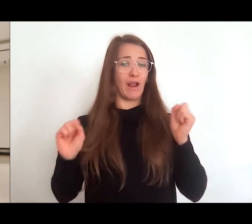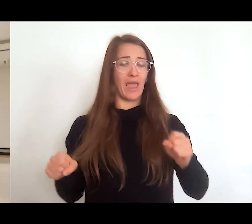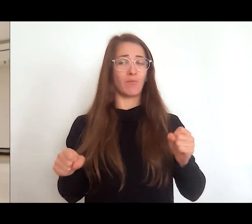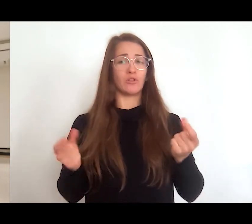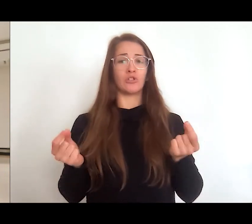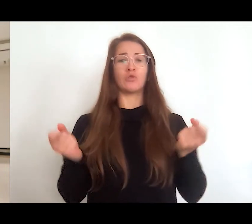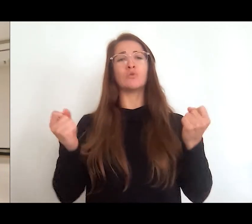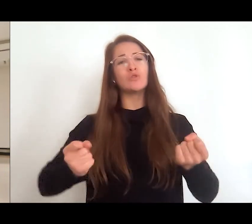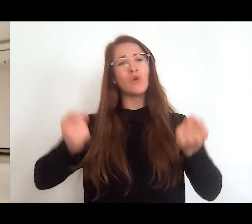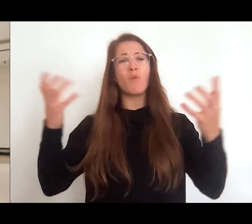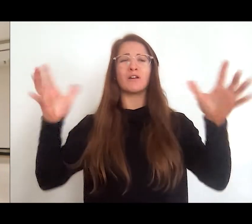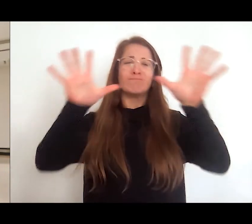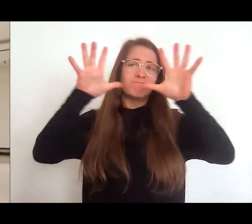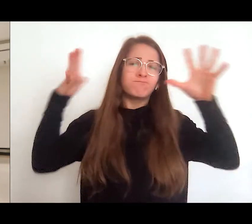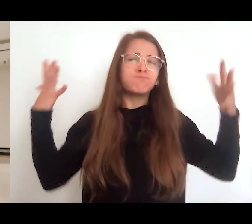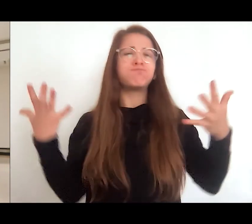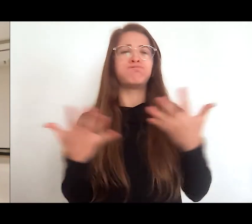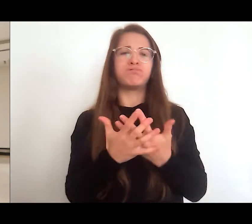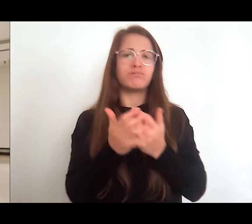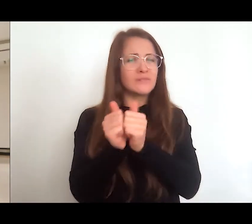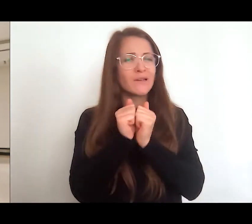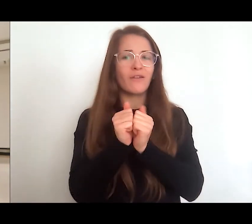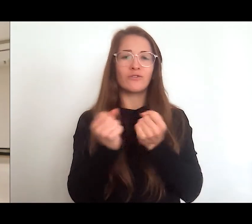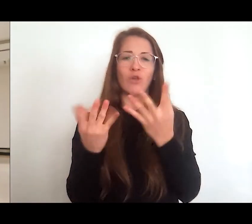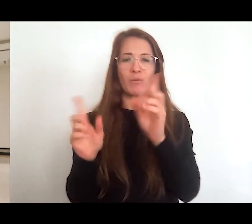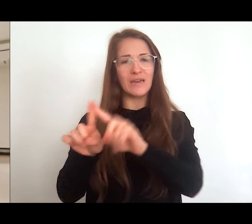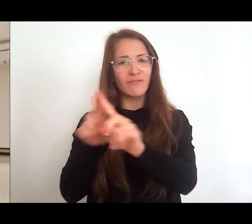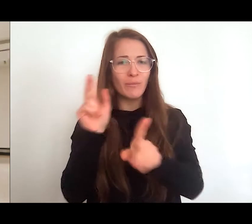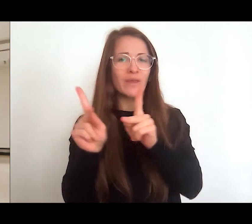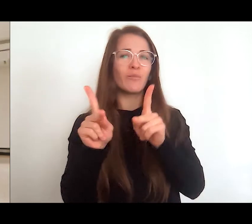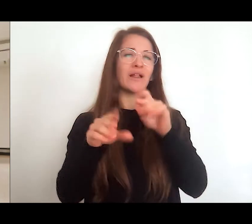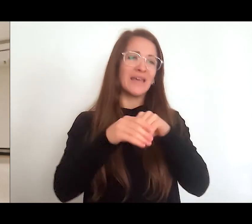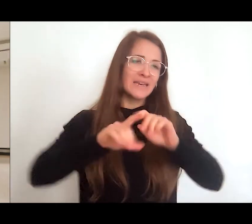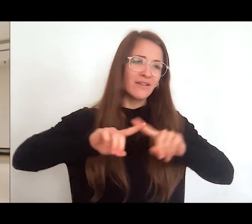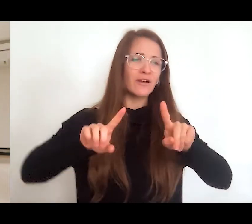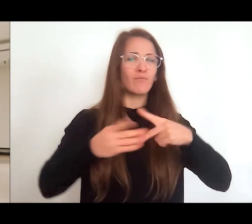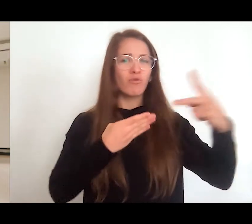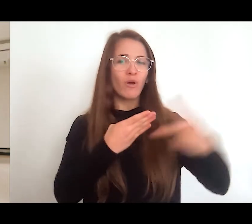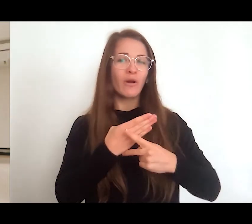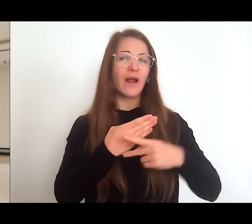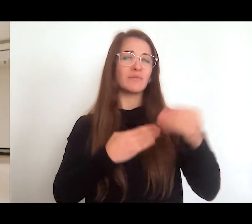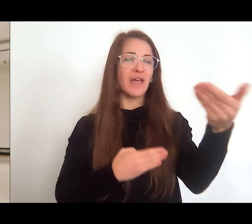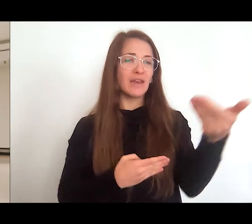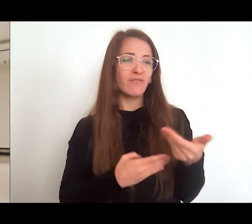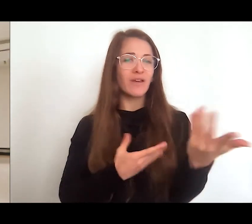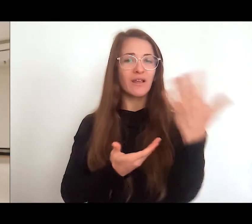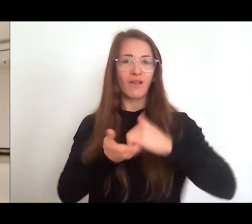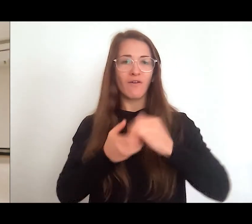OF REPORTING WHERE WE ARE ABLE TO DO SO MUCH WITH SO MANY PEOPLE AND SO MANY DIFFERENT